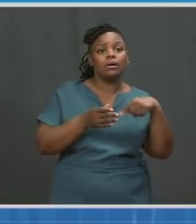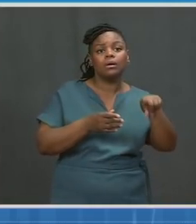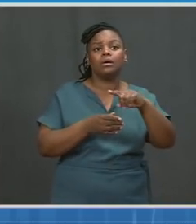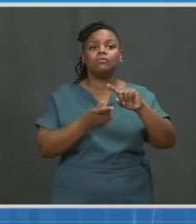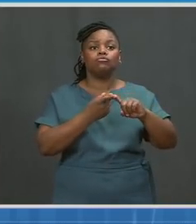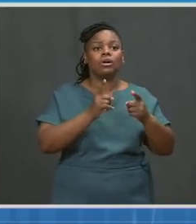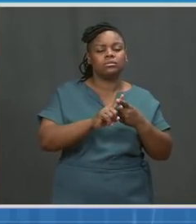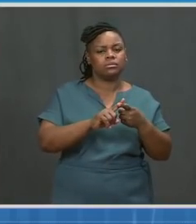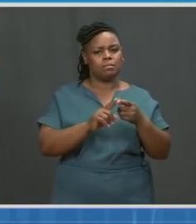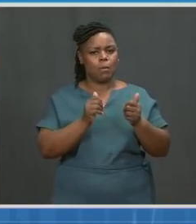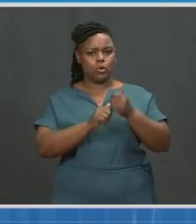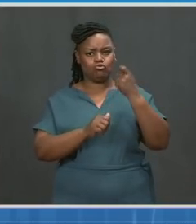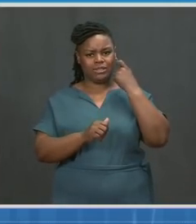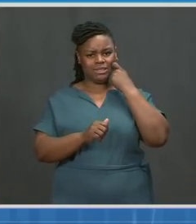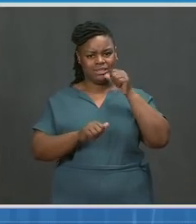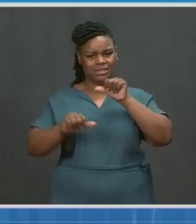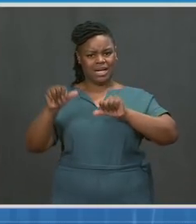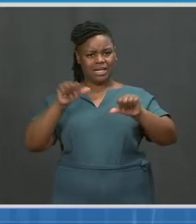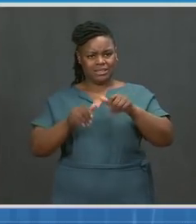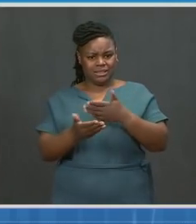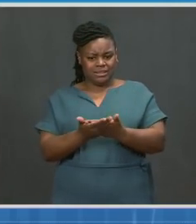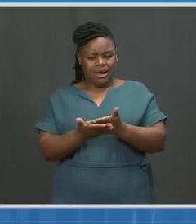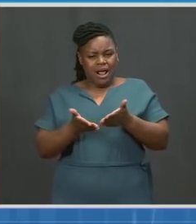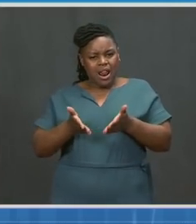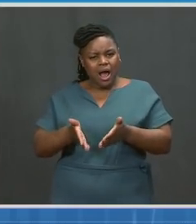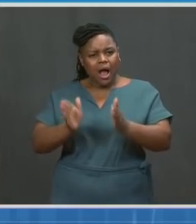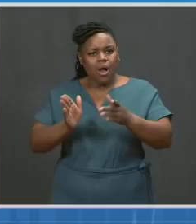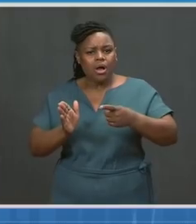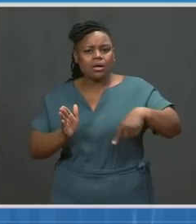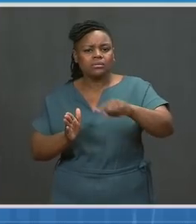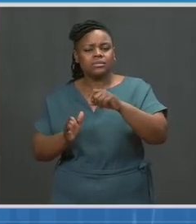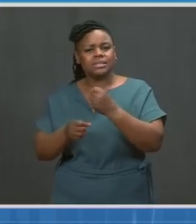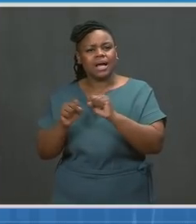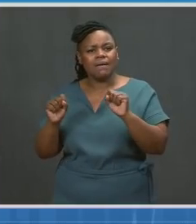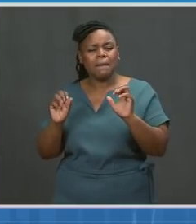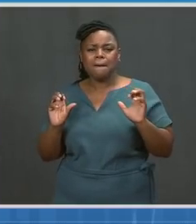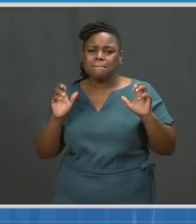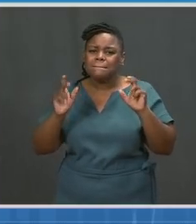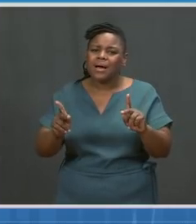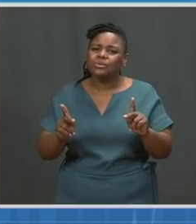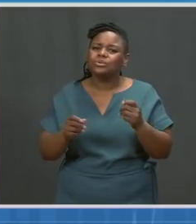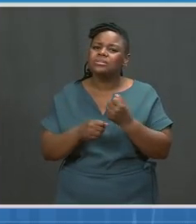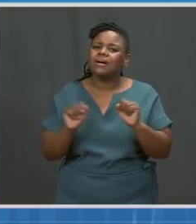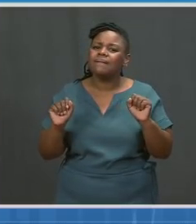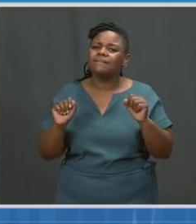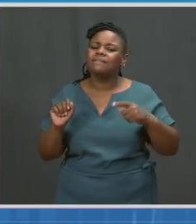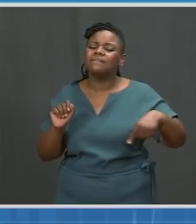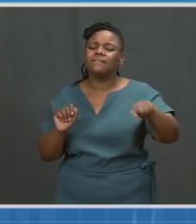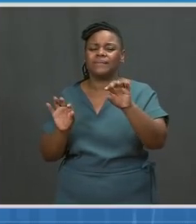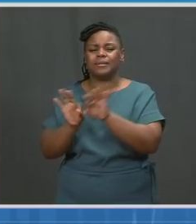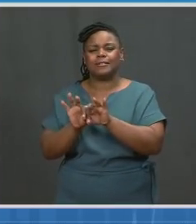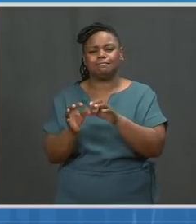and allow you to safely get back to things you love to do. I am optimistic that people will use this information